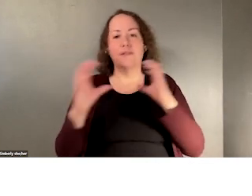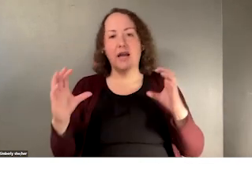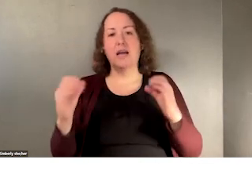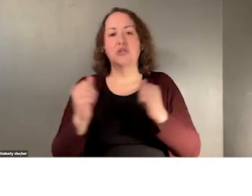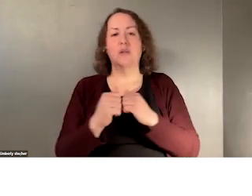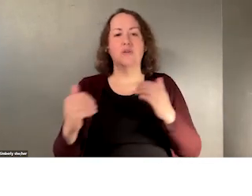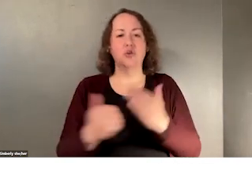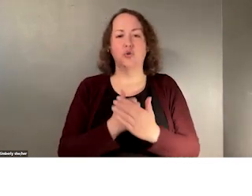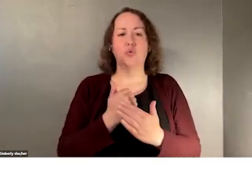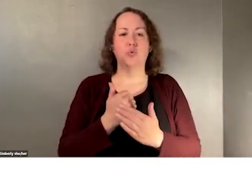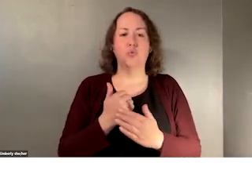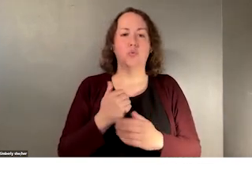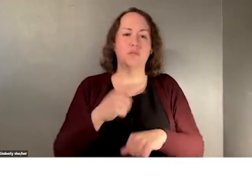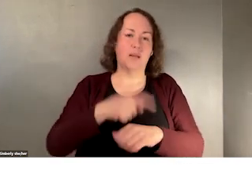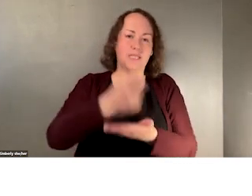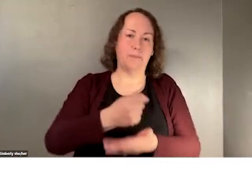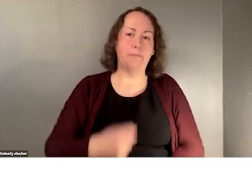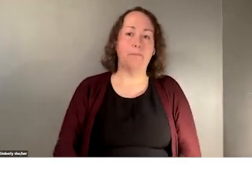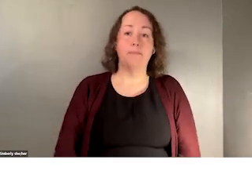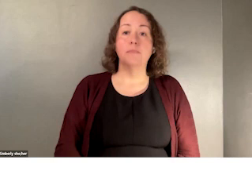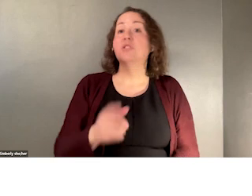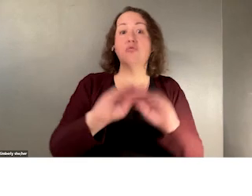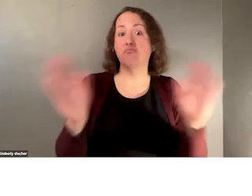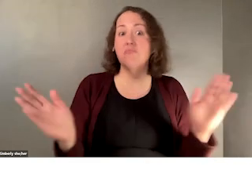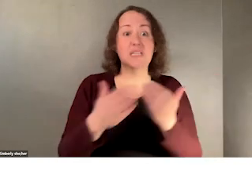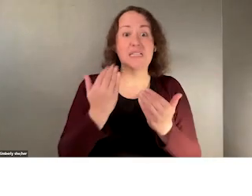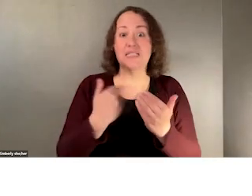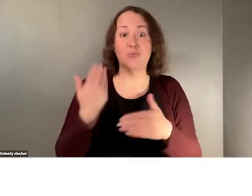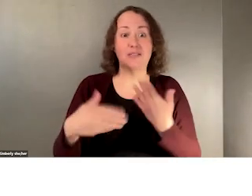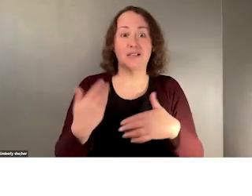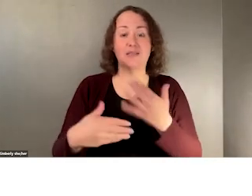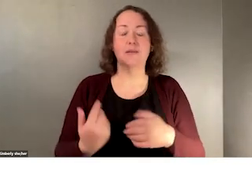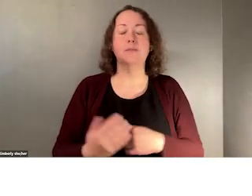So it's pretty straightforward. And later this summer we're going to have the new ability